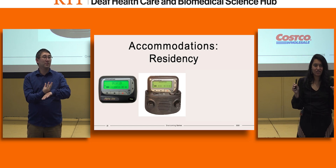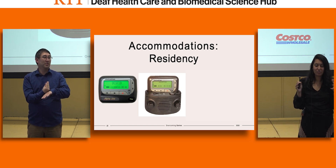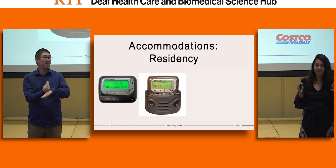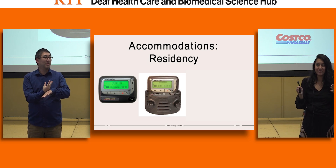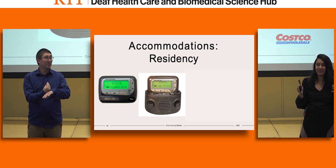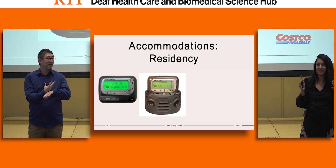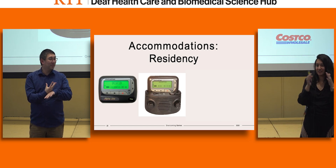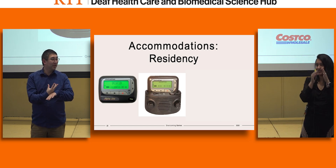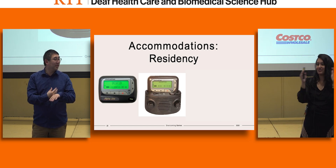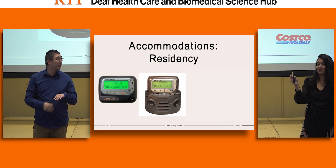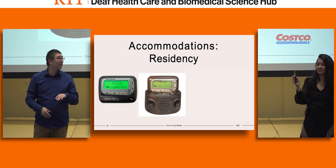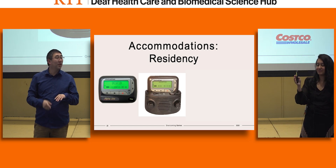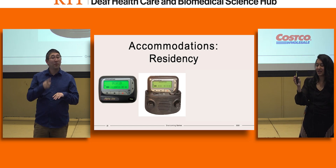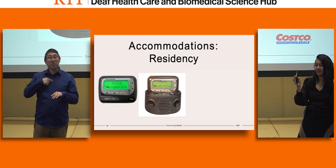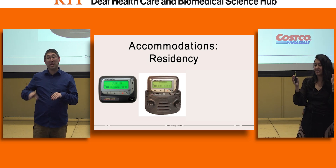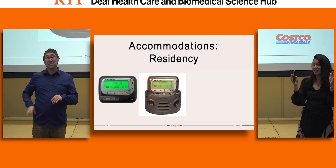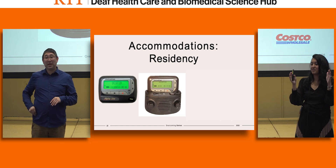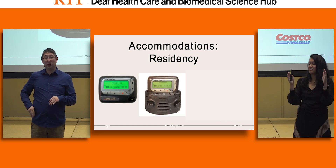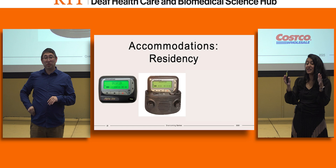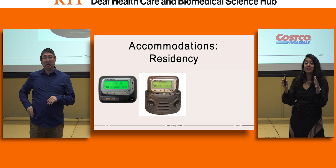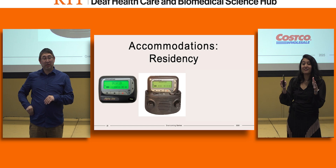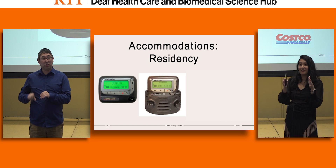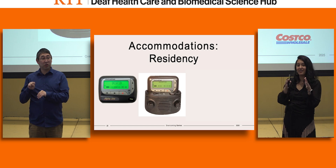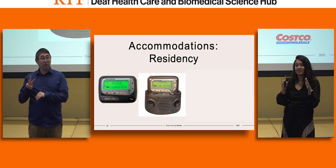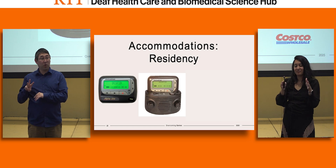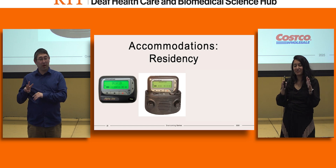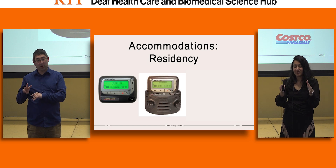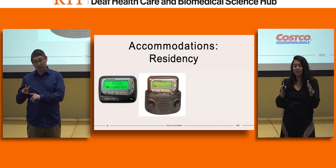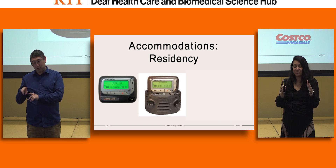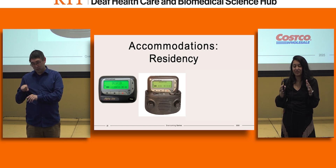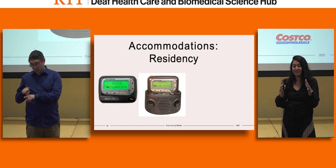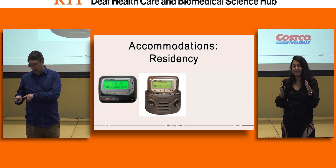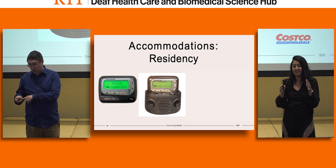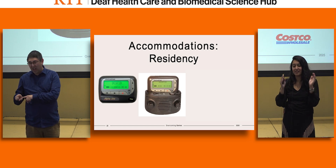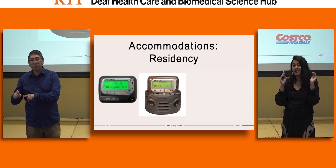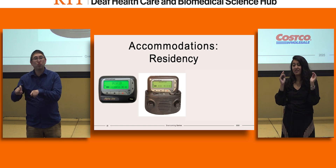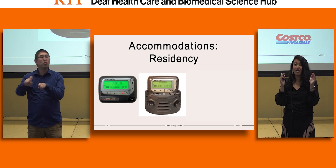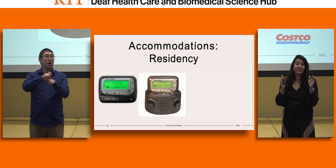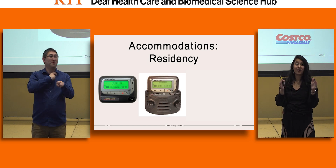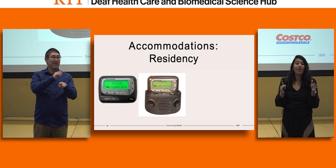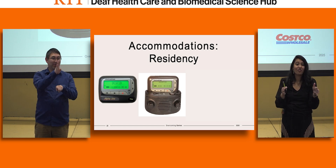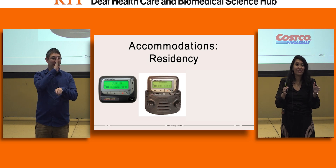on my paging software that says you have to call me;